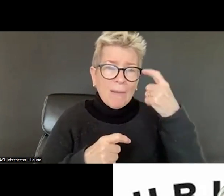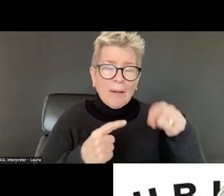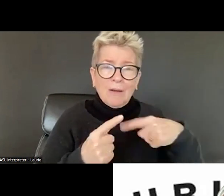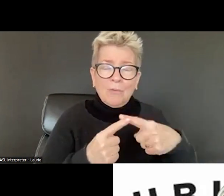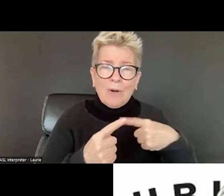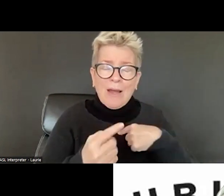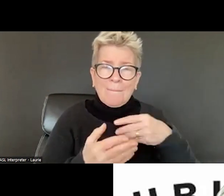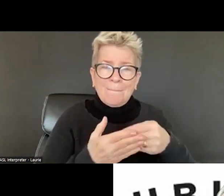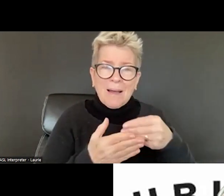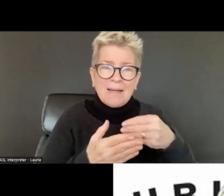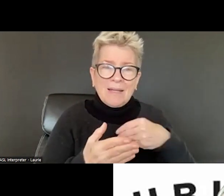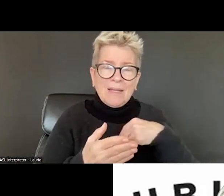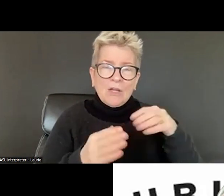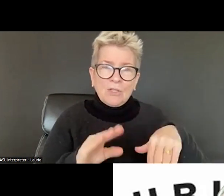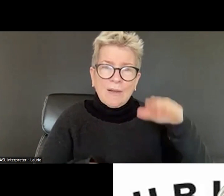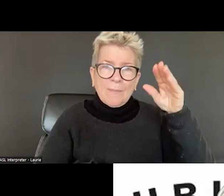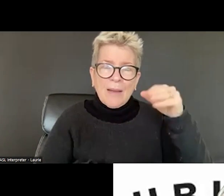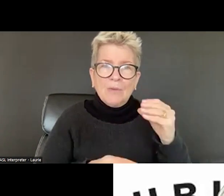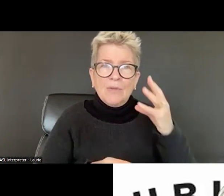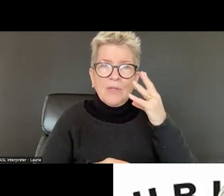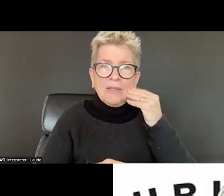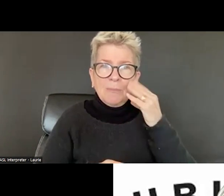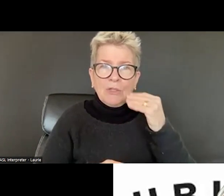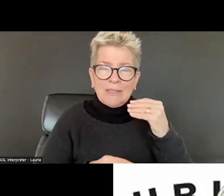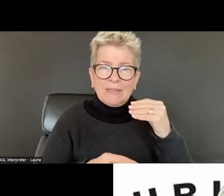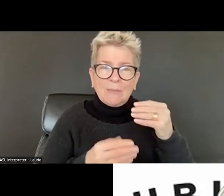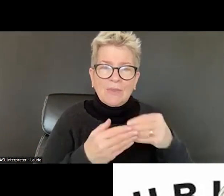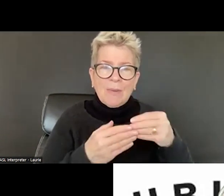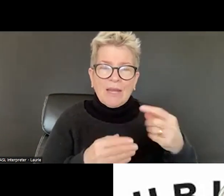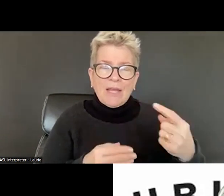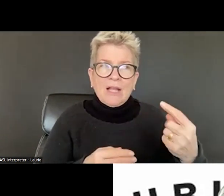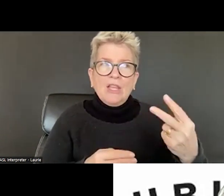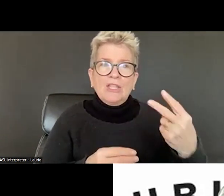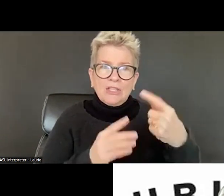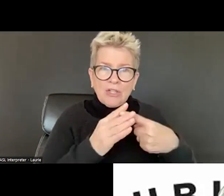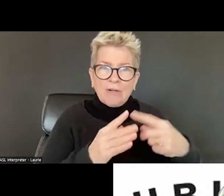experiences growing up with money let's start back there and then especially nowadays because